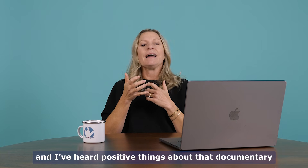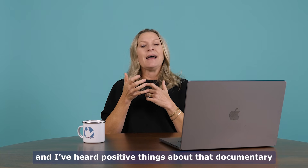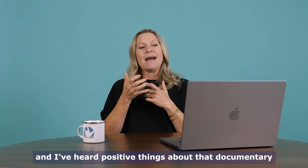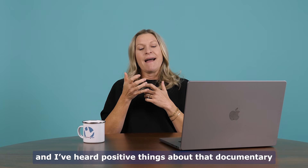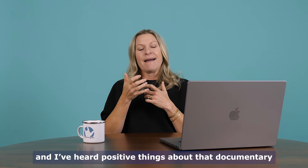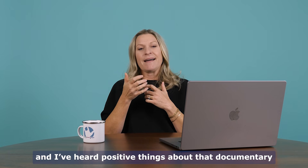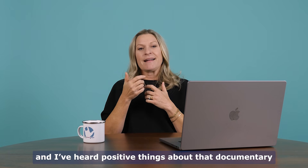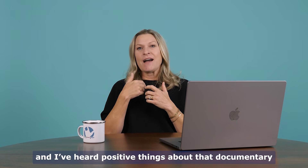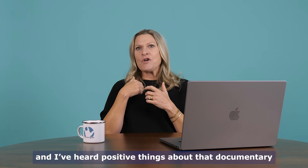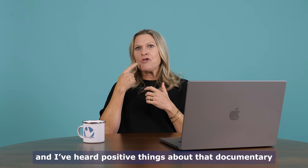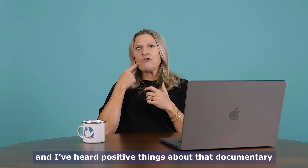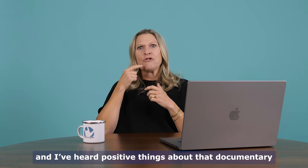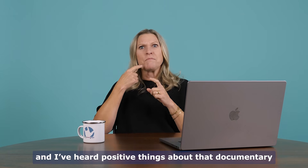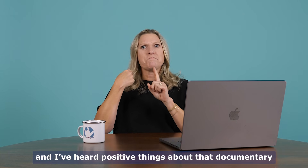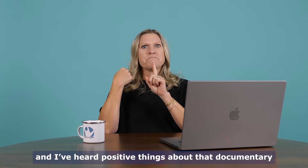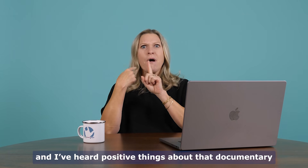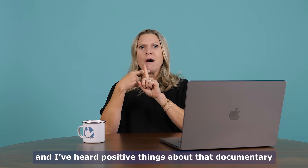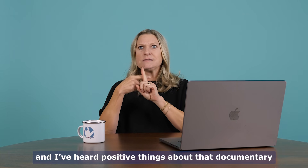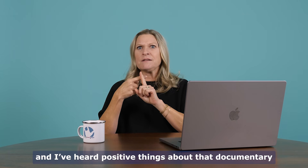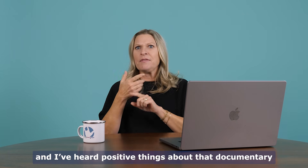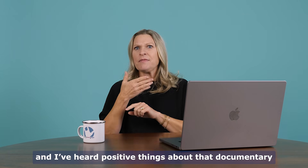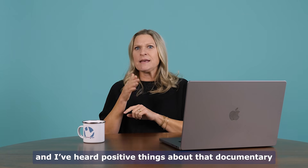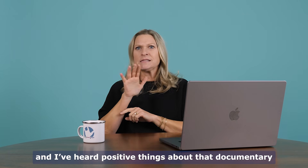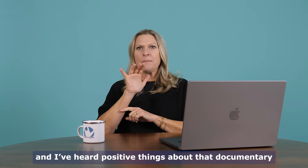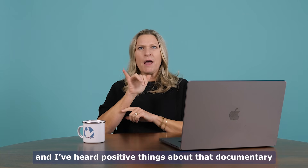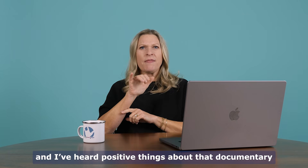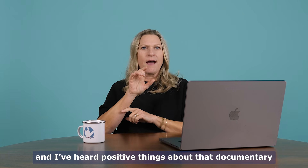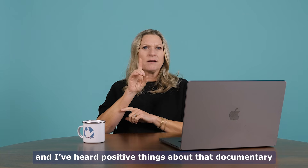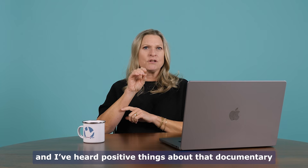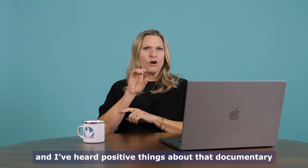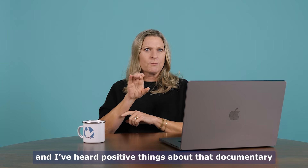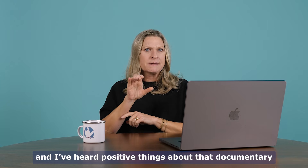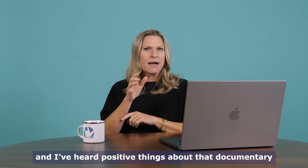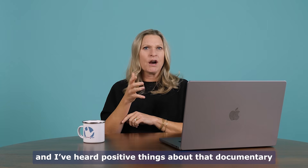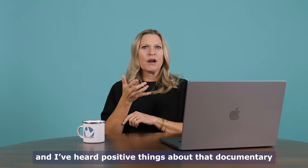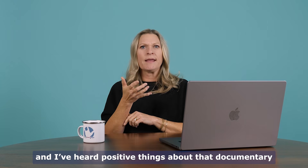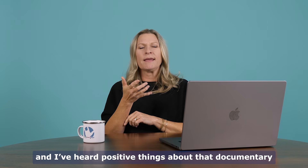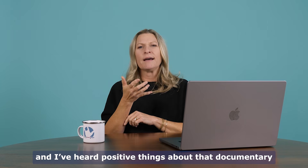and I’ve heard positive things about that documentary